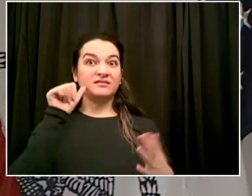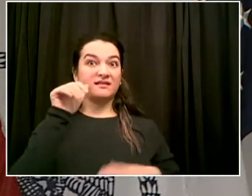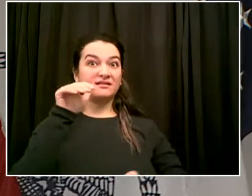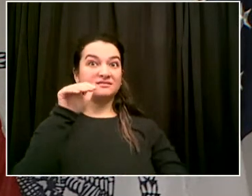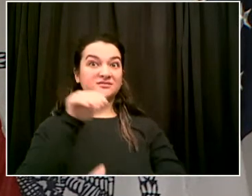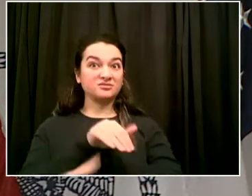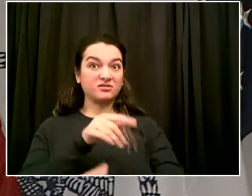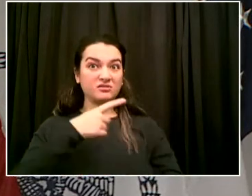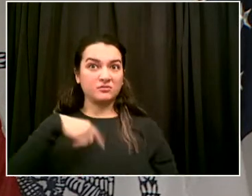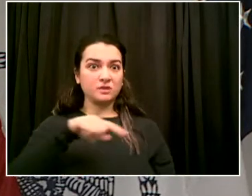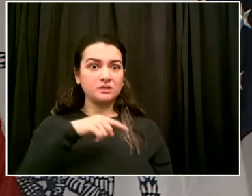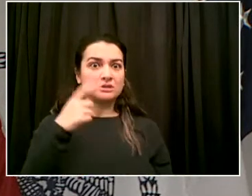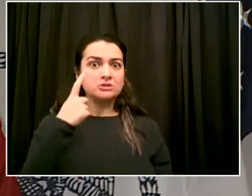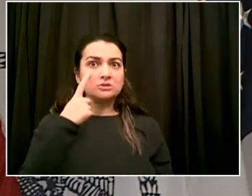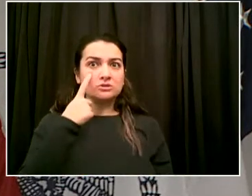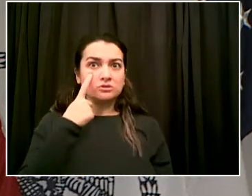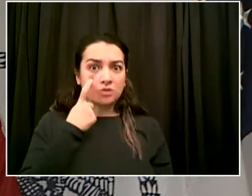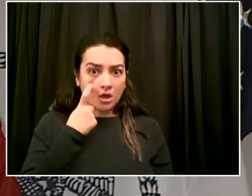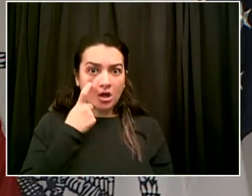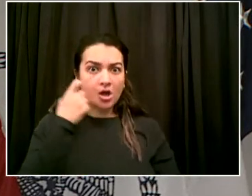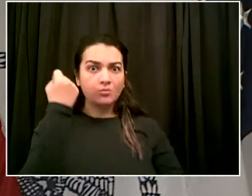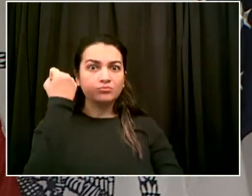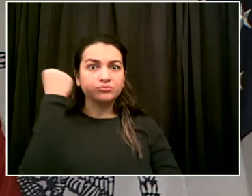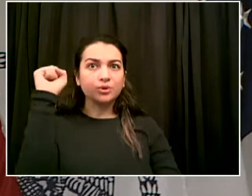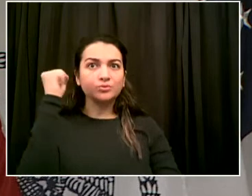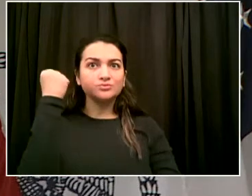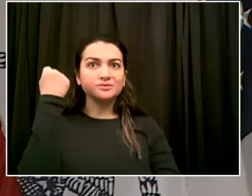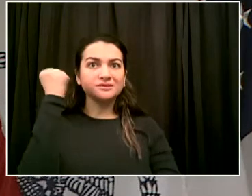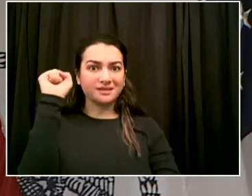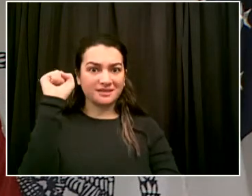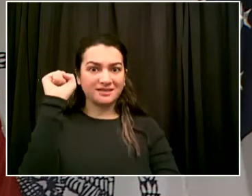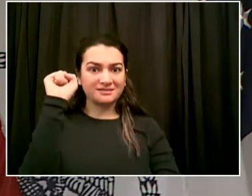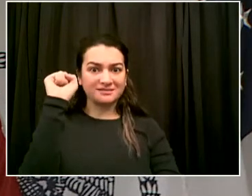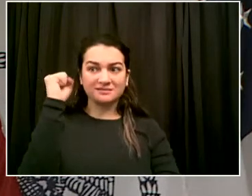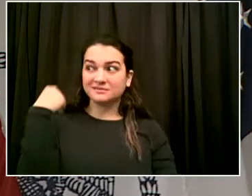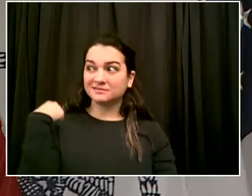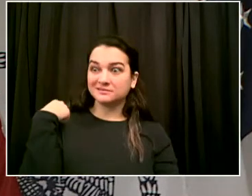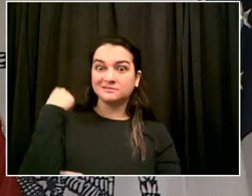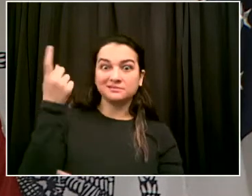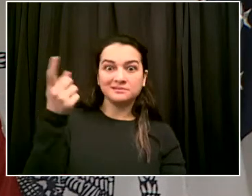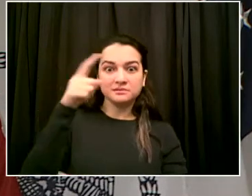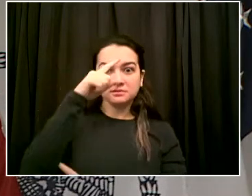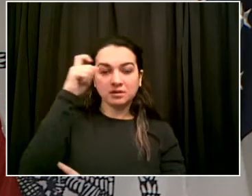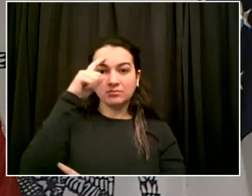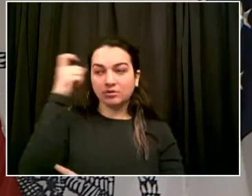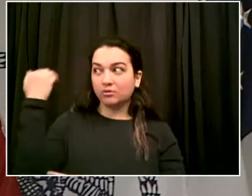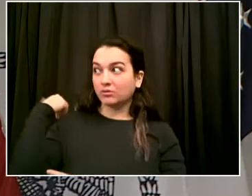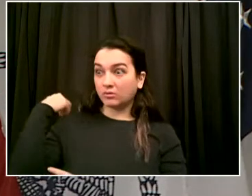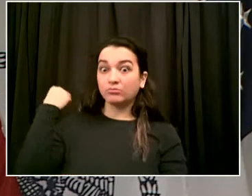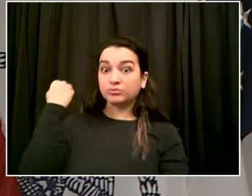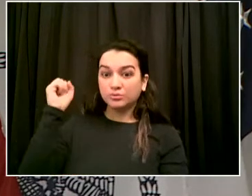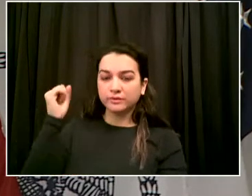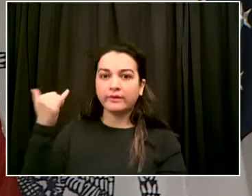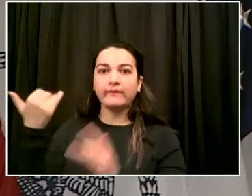LAST NIGHT I SAW WAS A FIERCE BIG